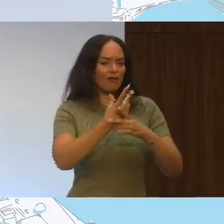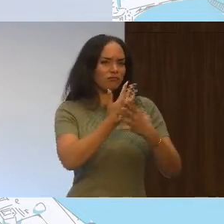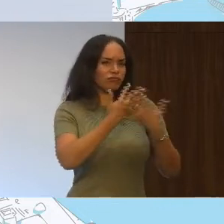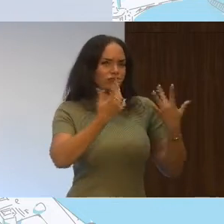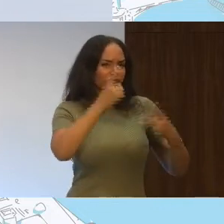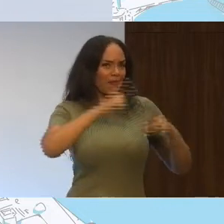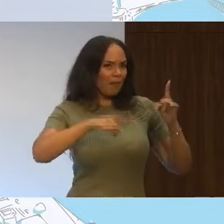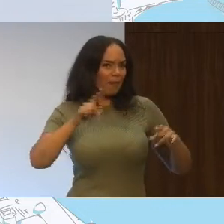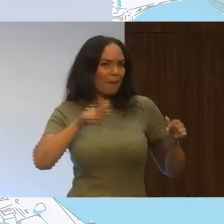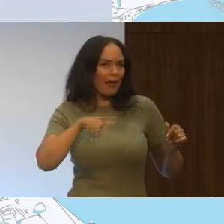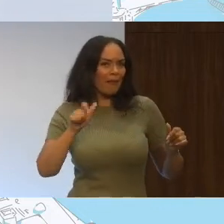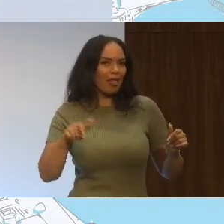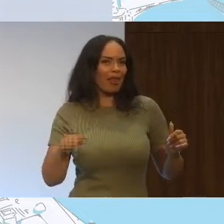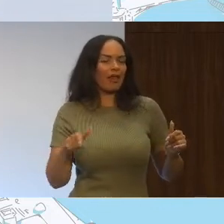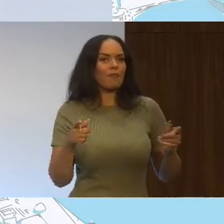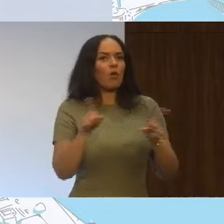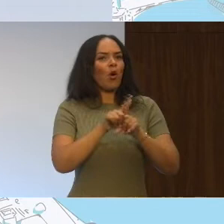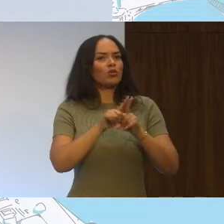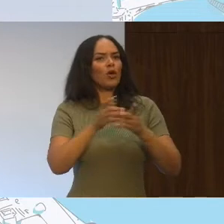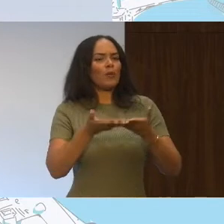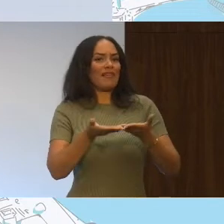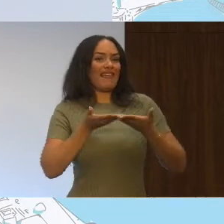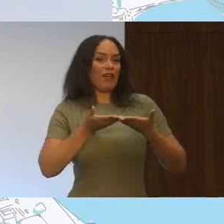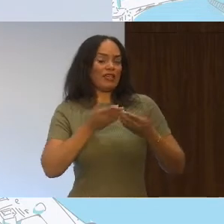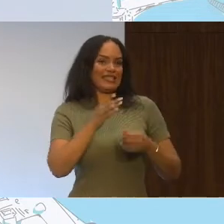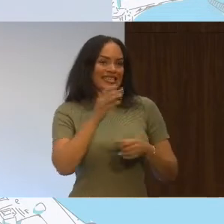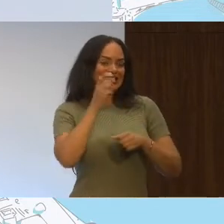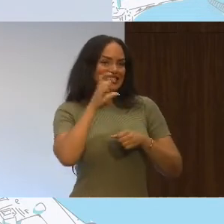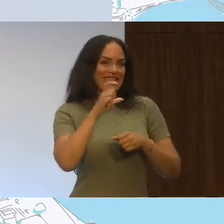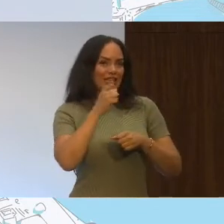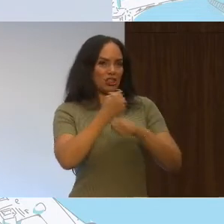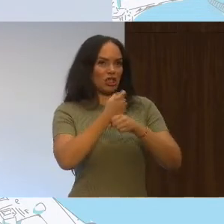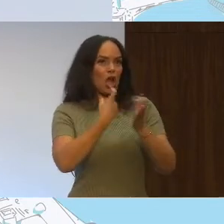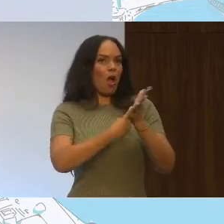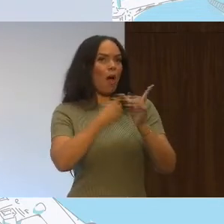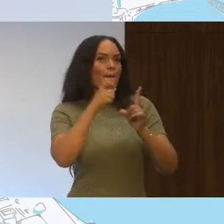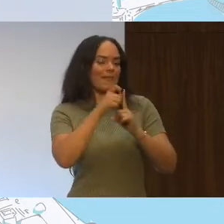but for giving the research data on CGRP to the world. I want to finish